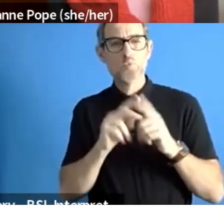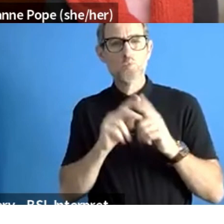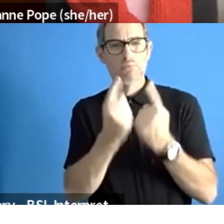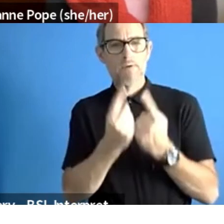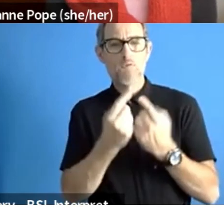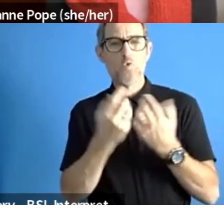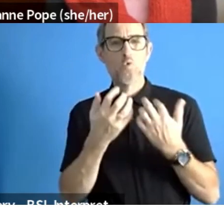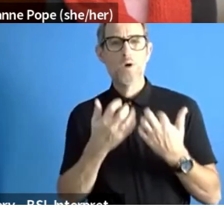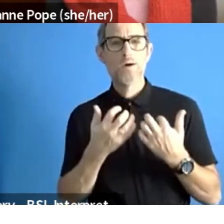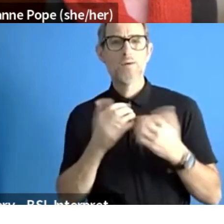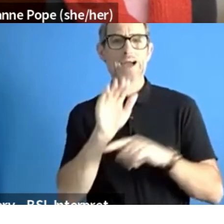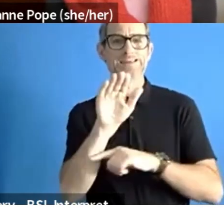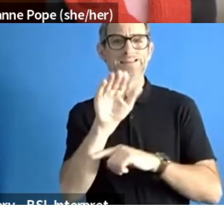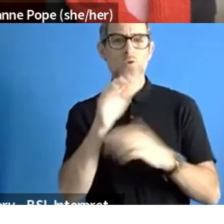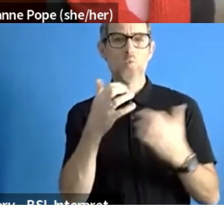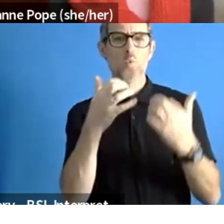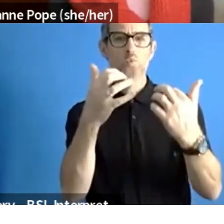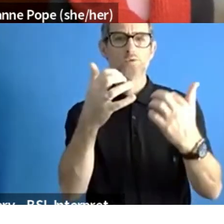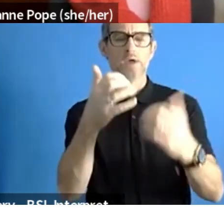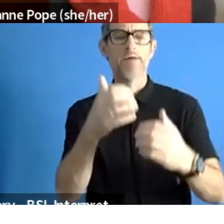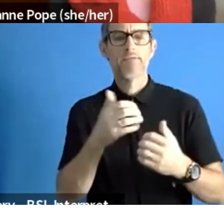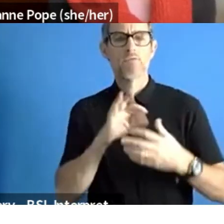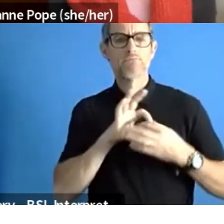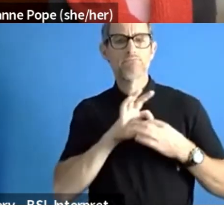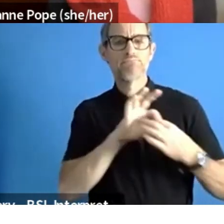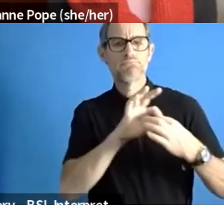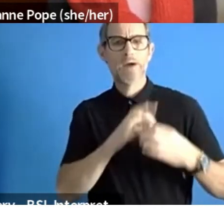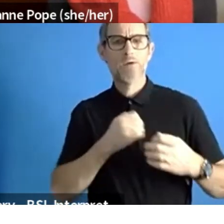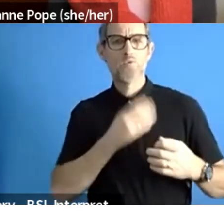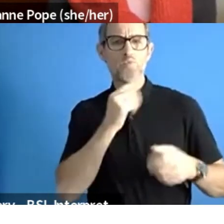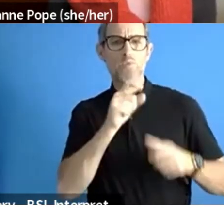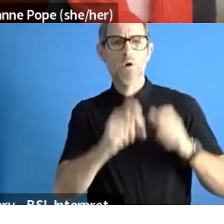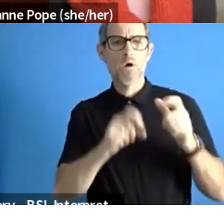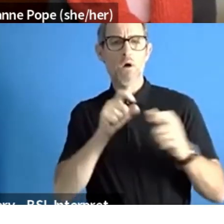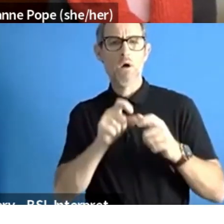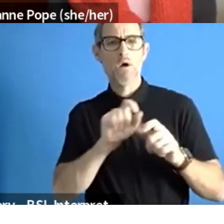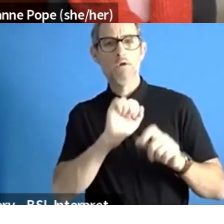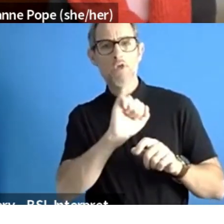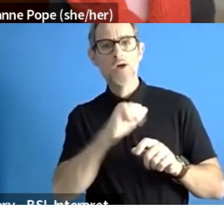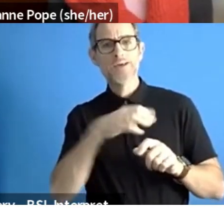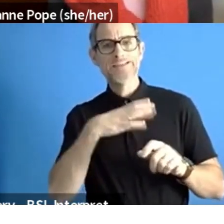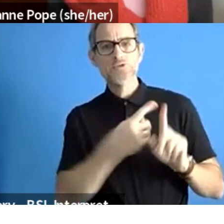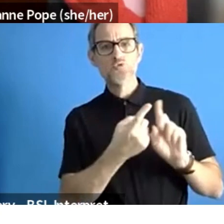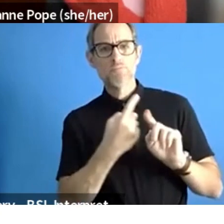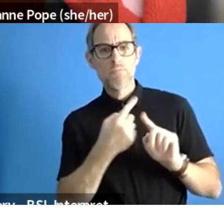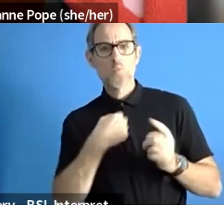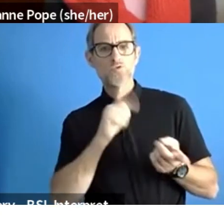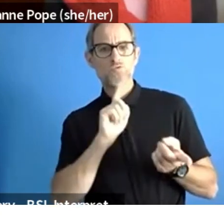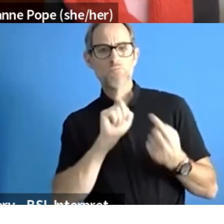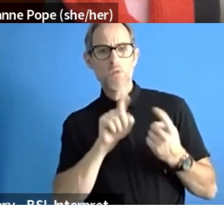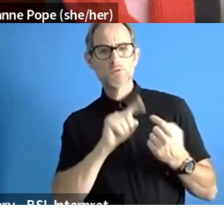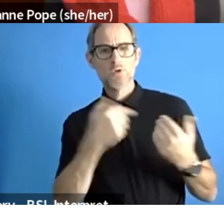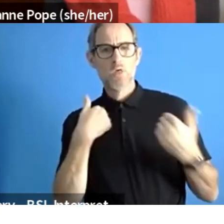We have a very close relationship with our users and we do also respond to their particular needs.